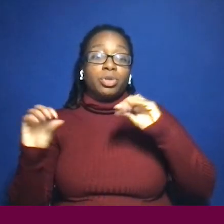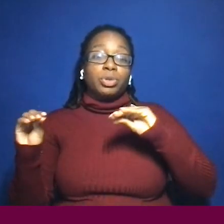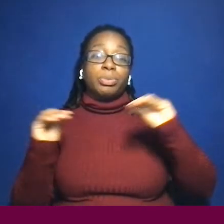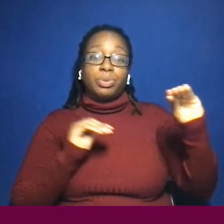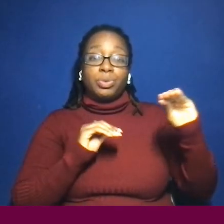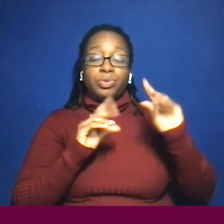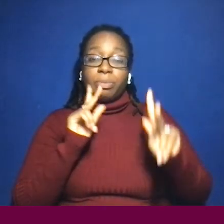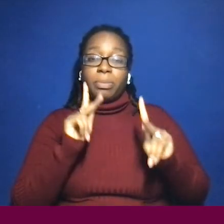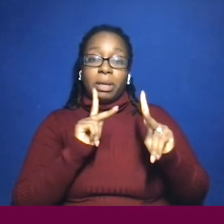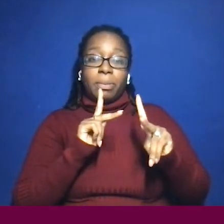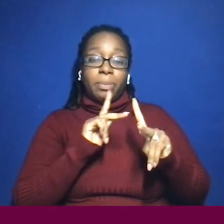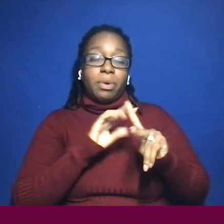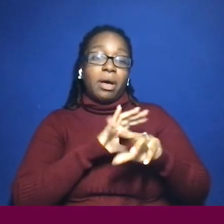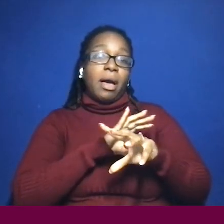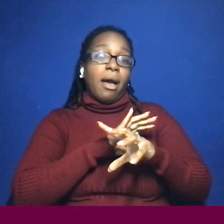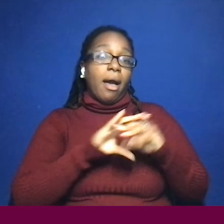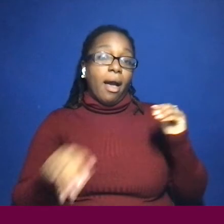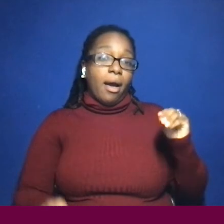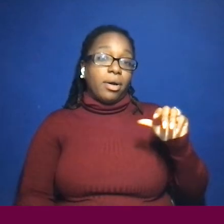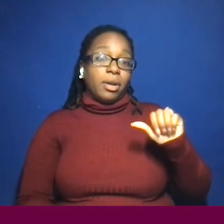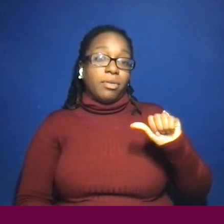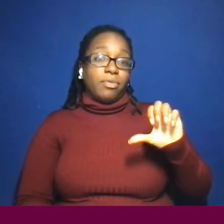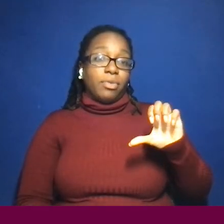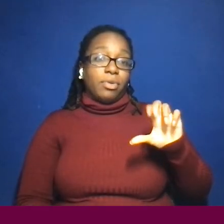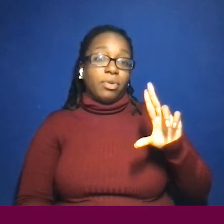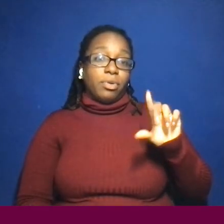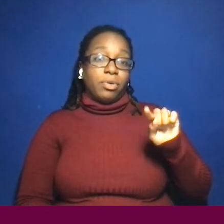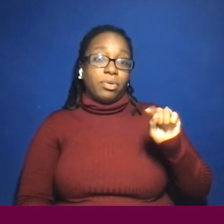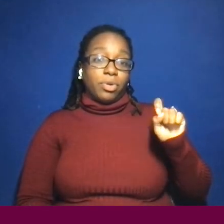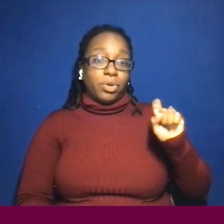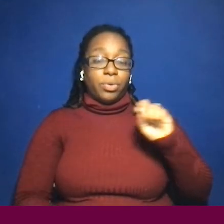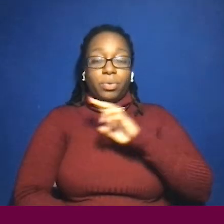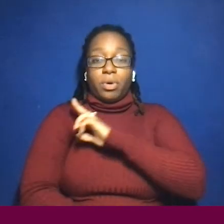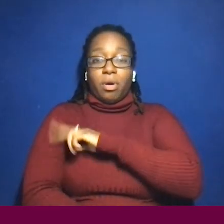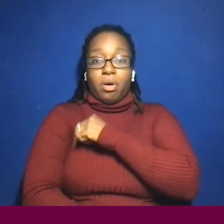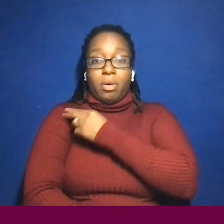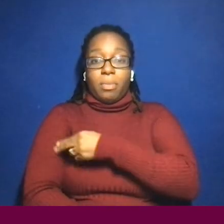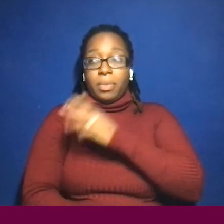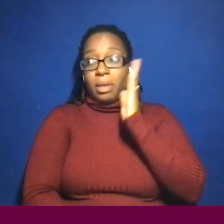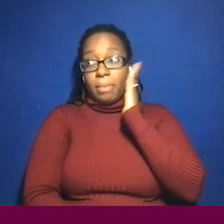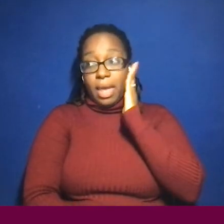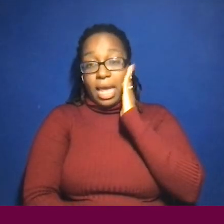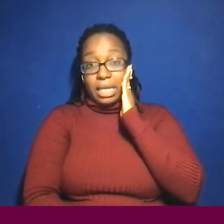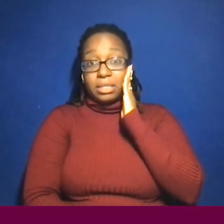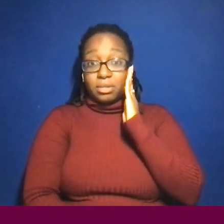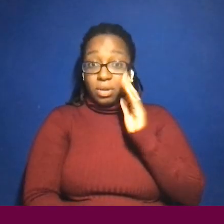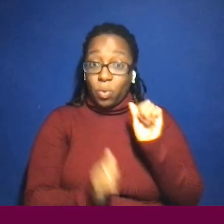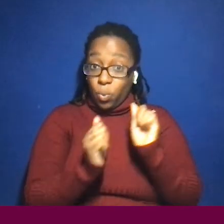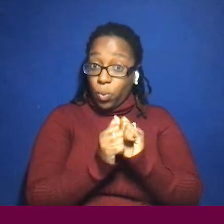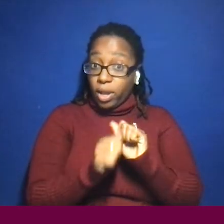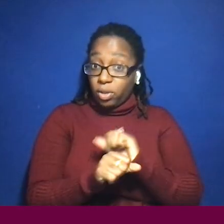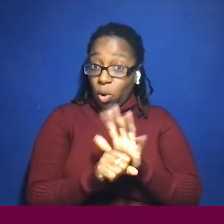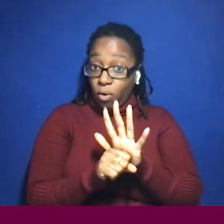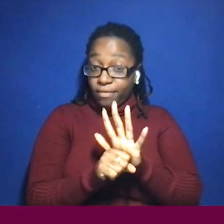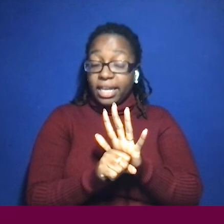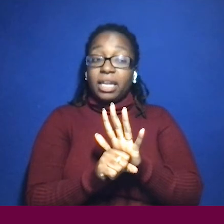out of acute care hospital beds, people with COVID, for instance, and move them into long-term